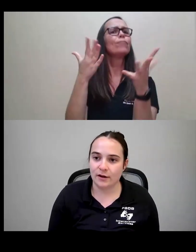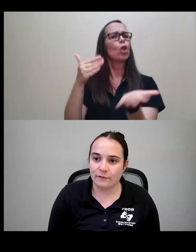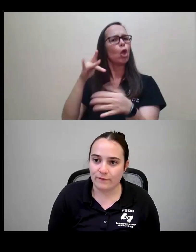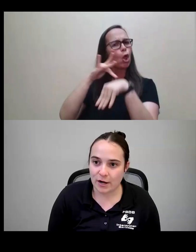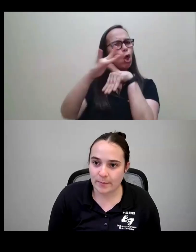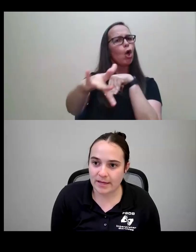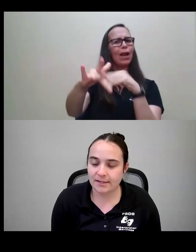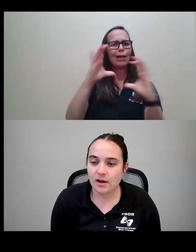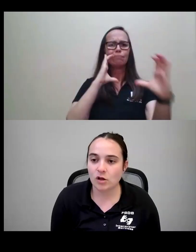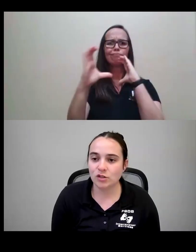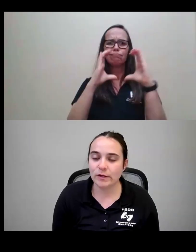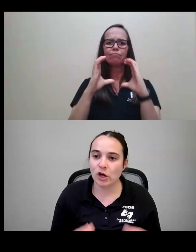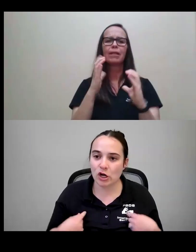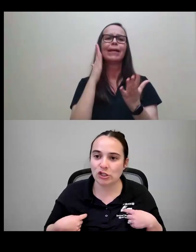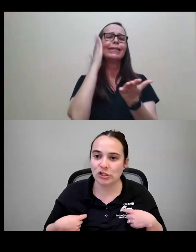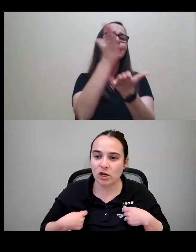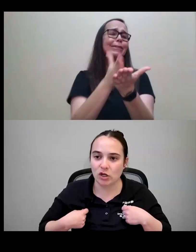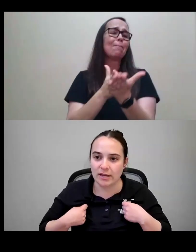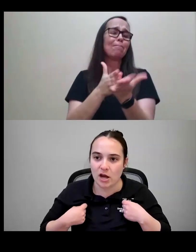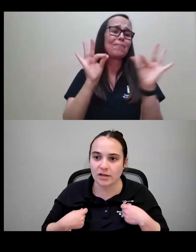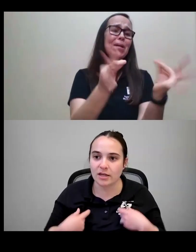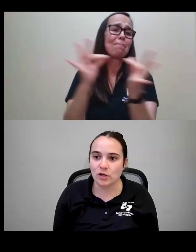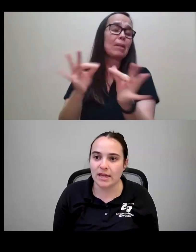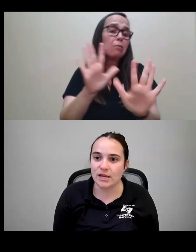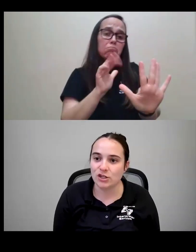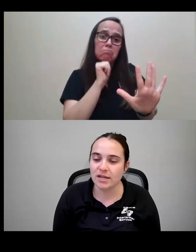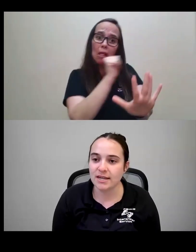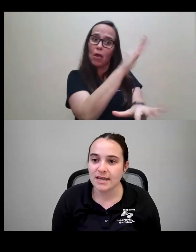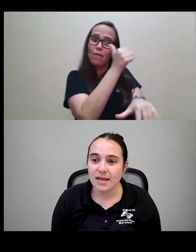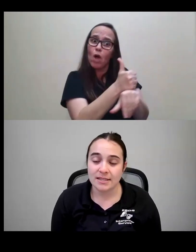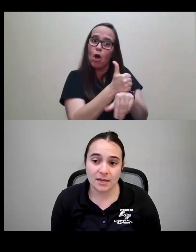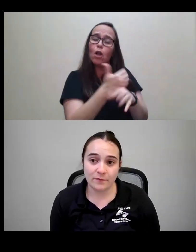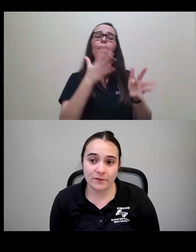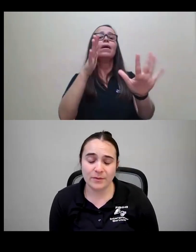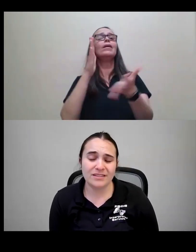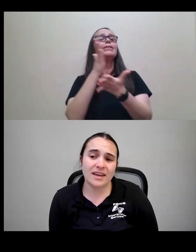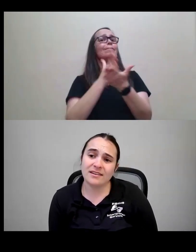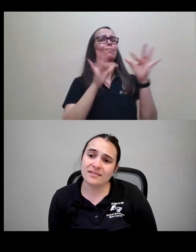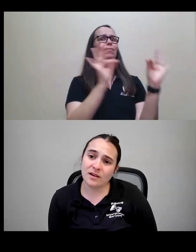seeing in their environment. Also encouraging early on communication. Some families, again,